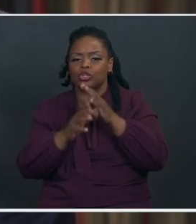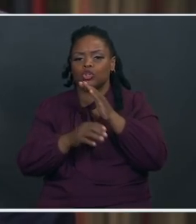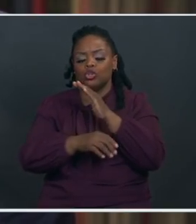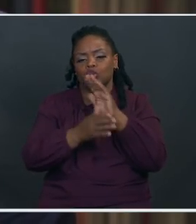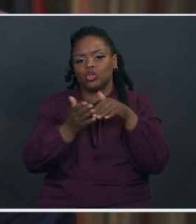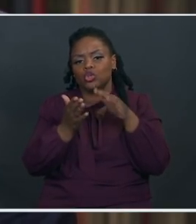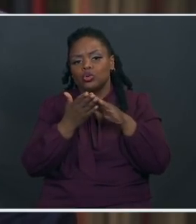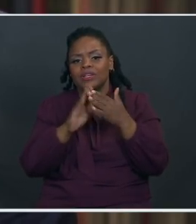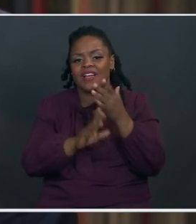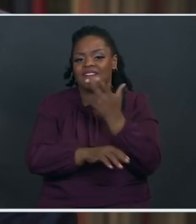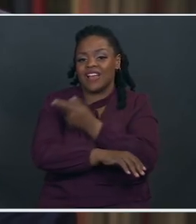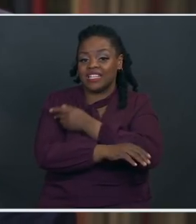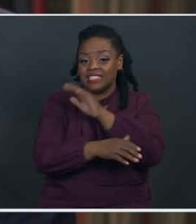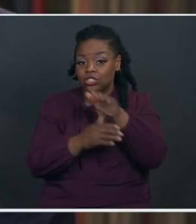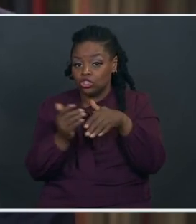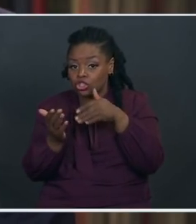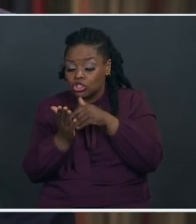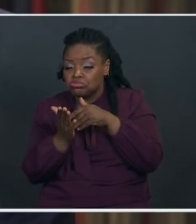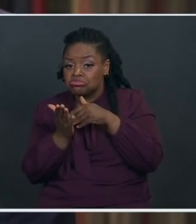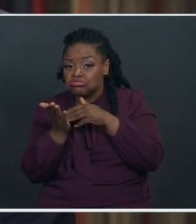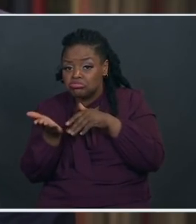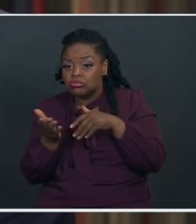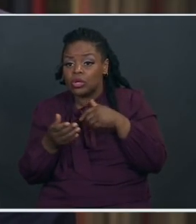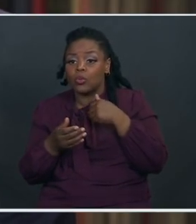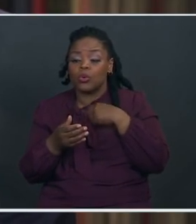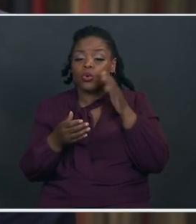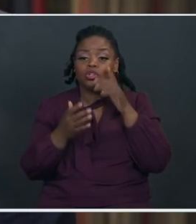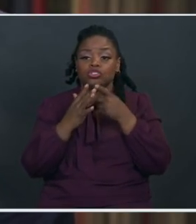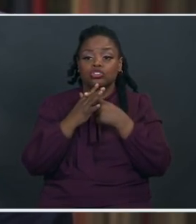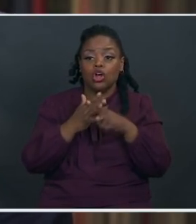We are going to launch 100 community vaccination centers this month.